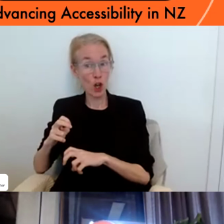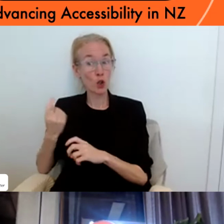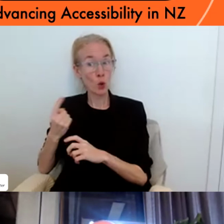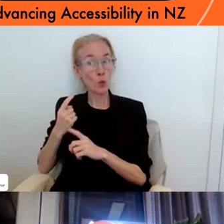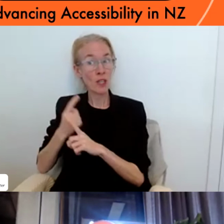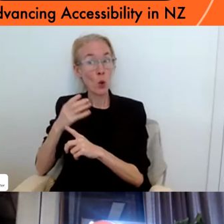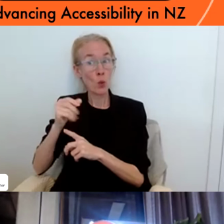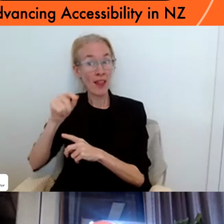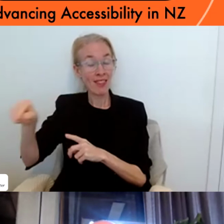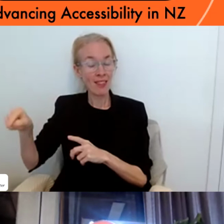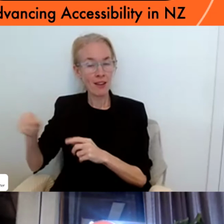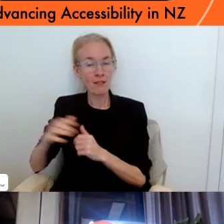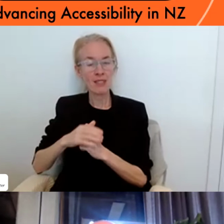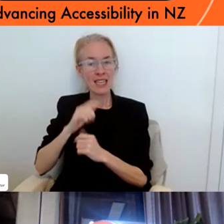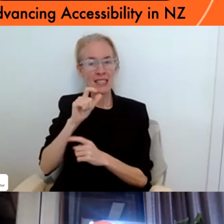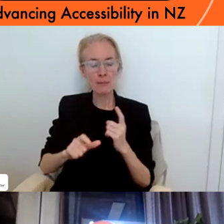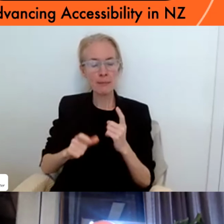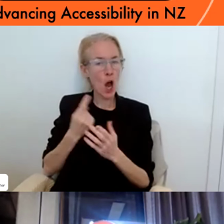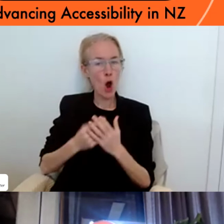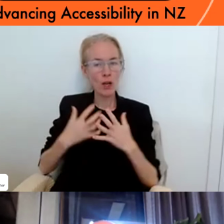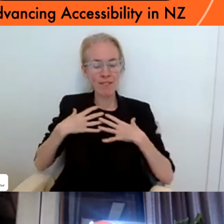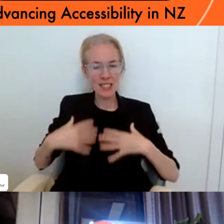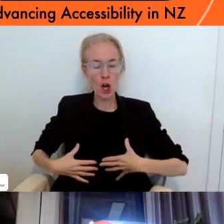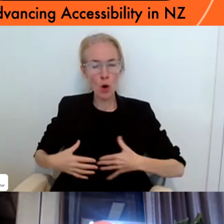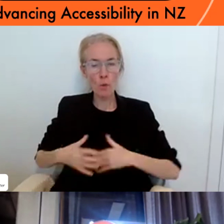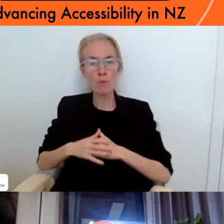and the sensory disabilities also create challenges in terms of the